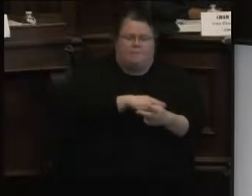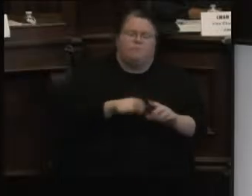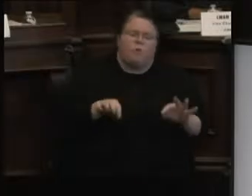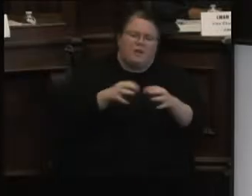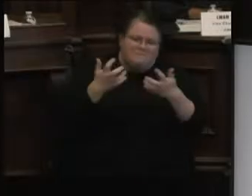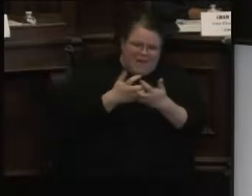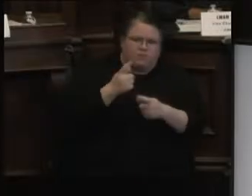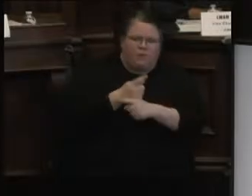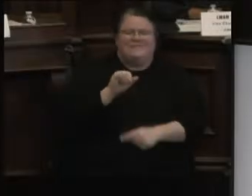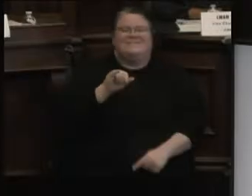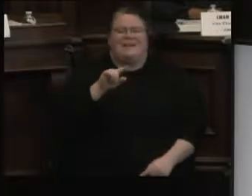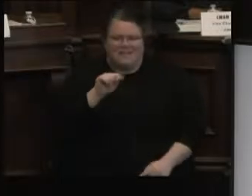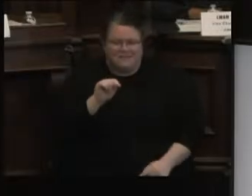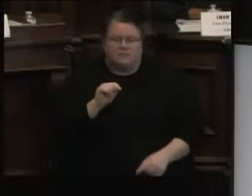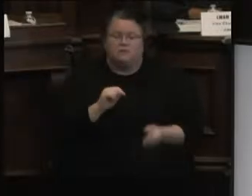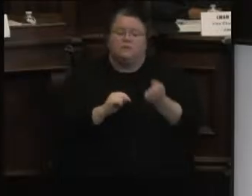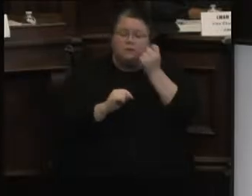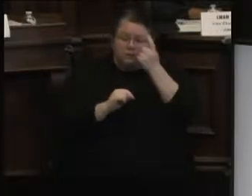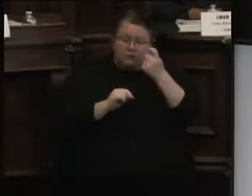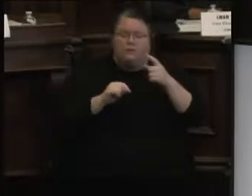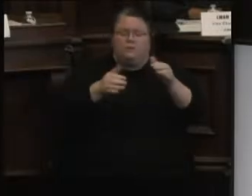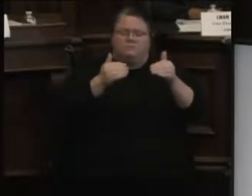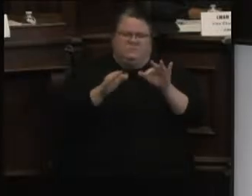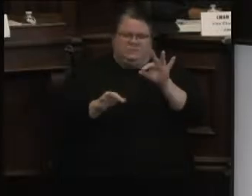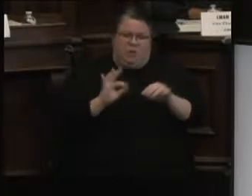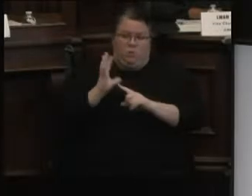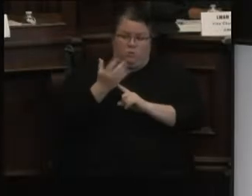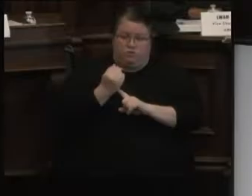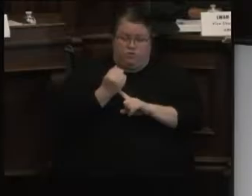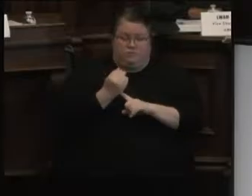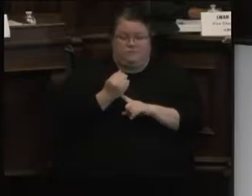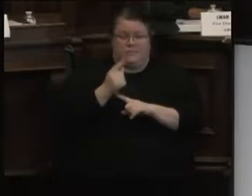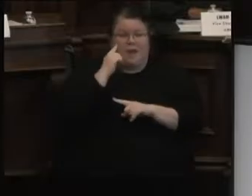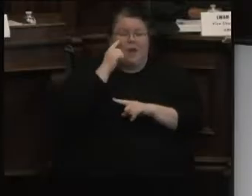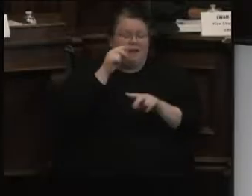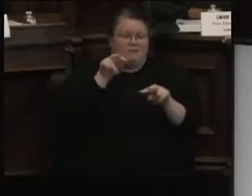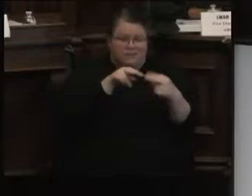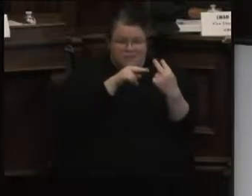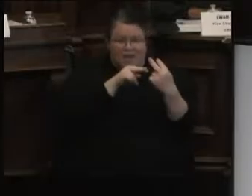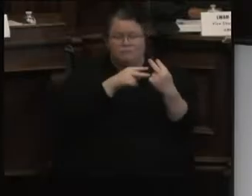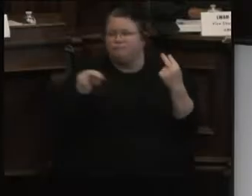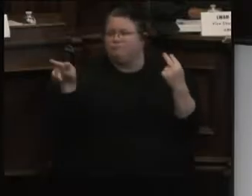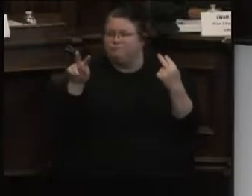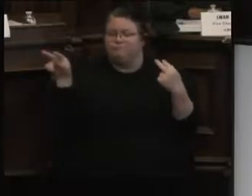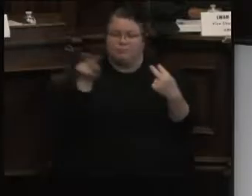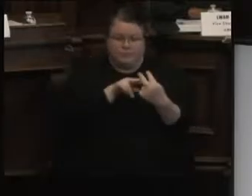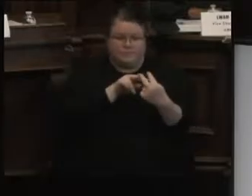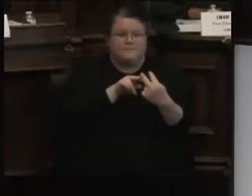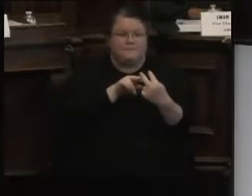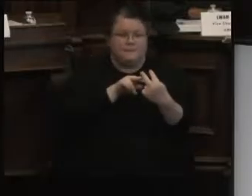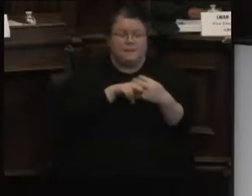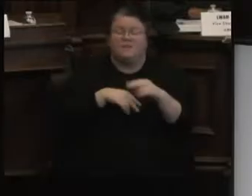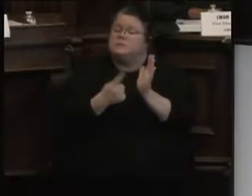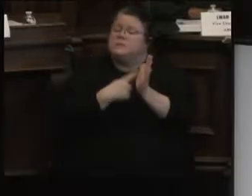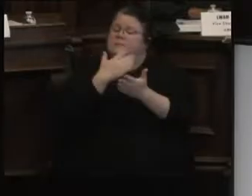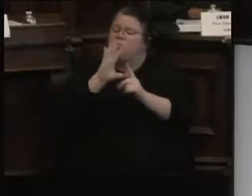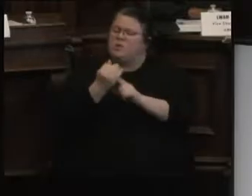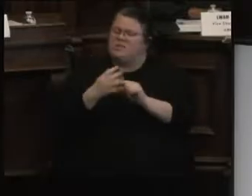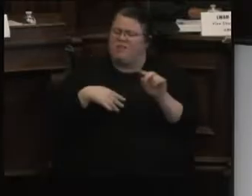dialects of Arabic alone, so you need to make sure you're finding the proper dialect. But